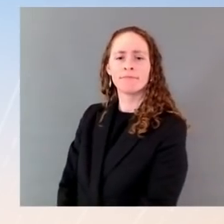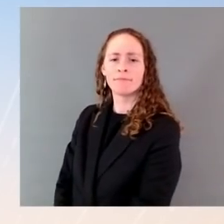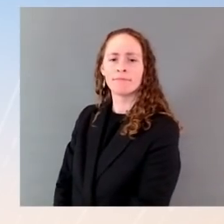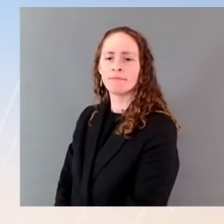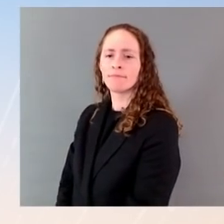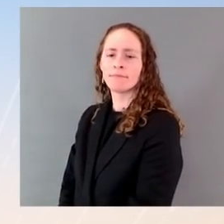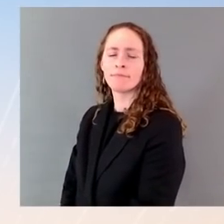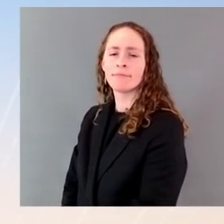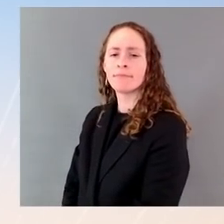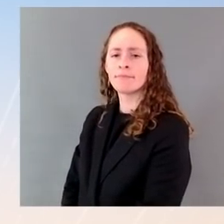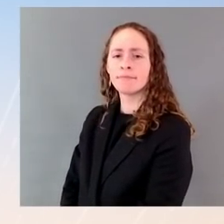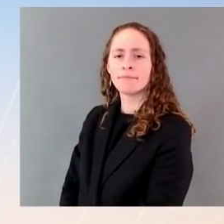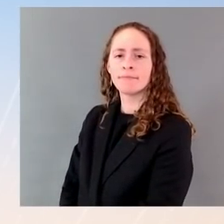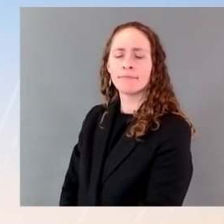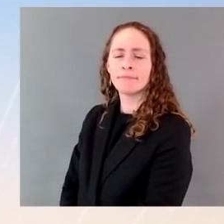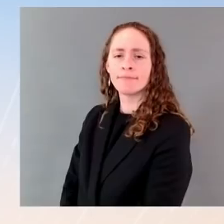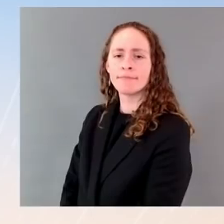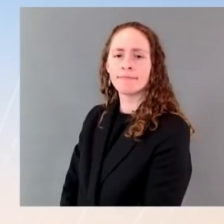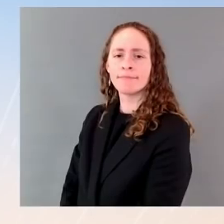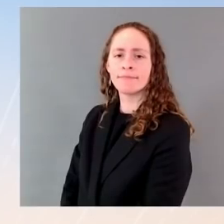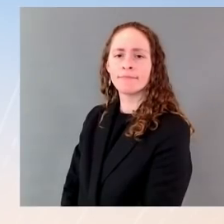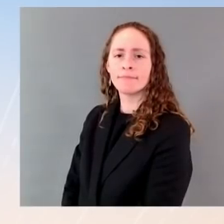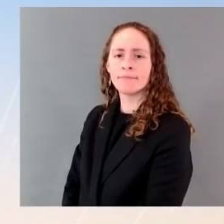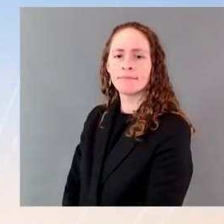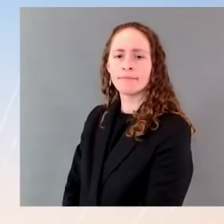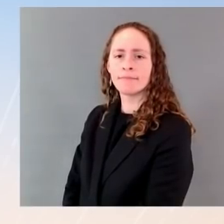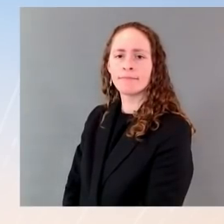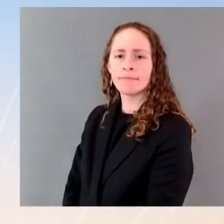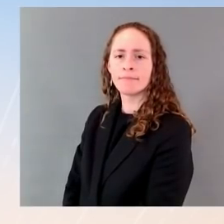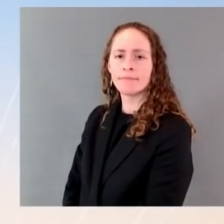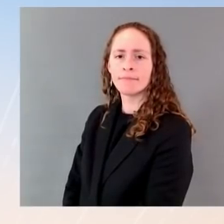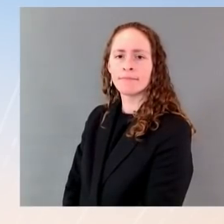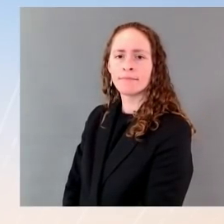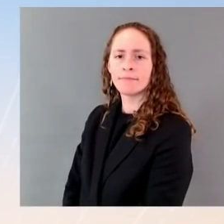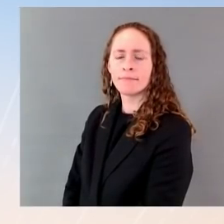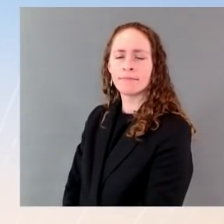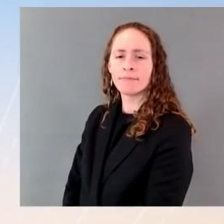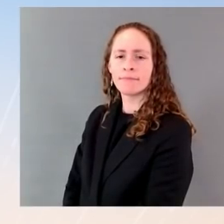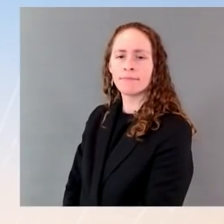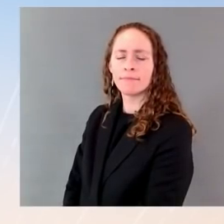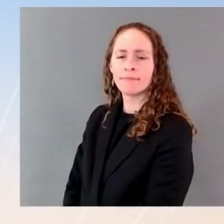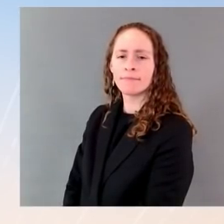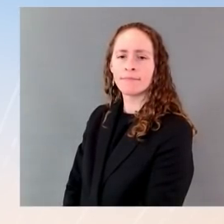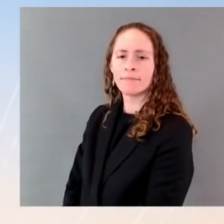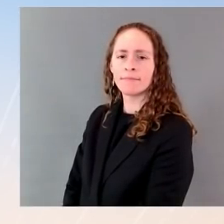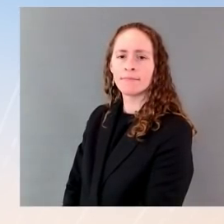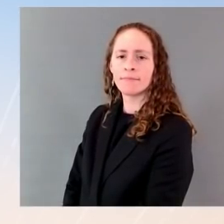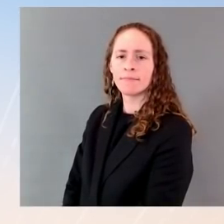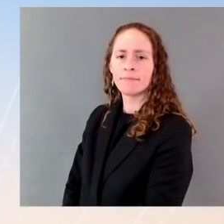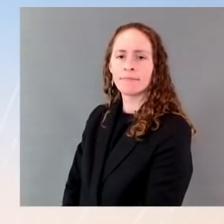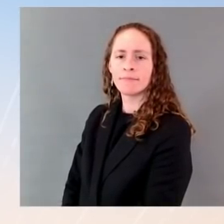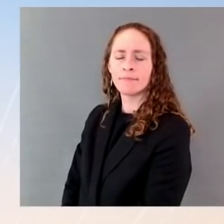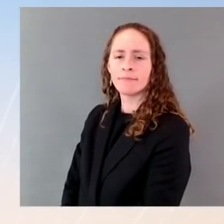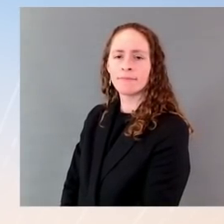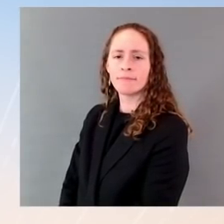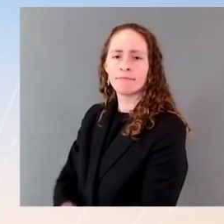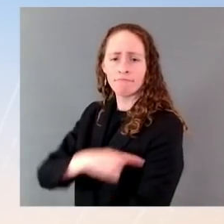or whether it's something he spoke to on the call? Mr. Sullivan: President Biden is open to creating functioning diplomatic missions in both countries,